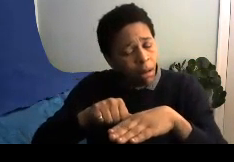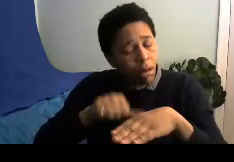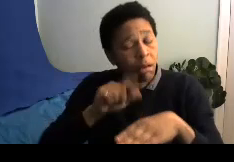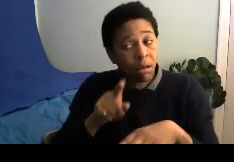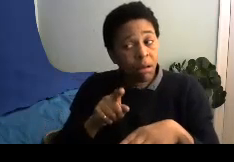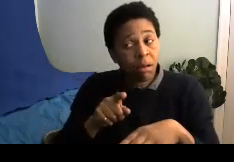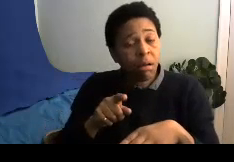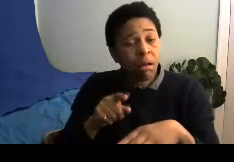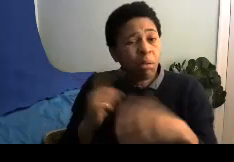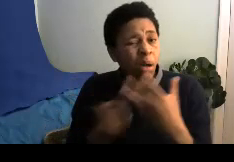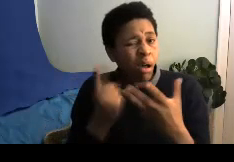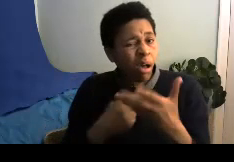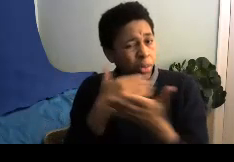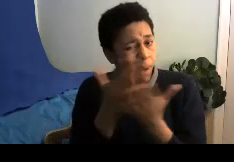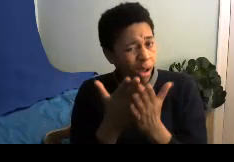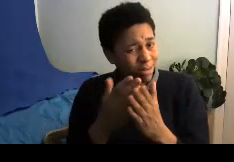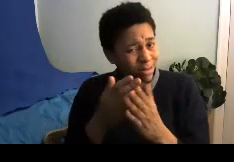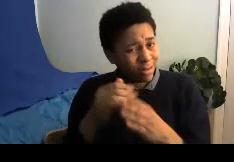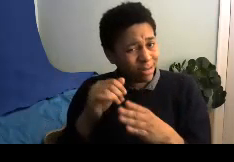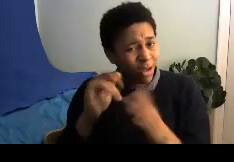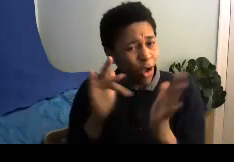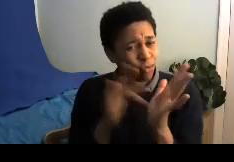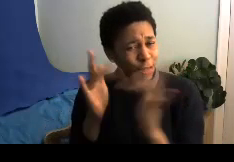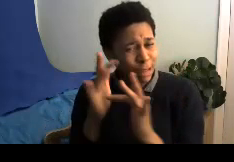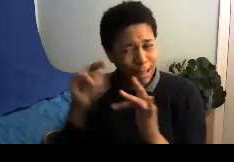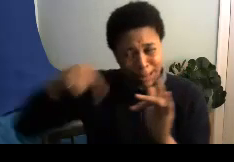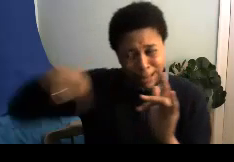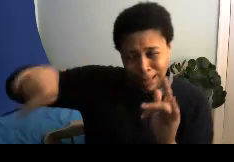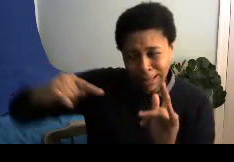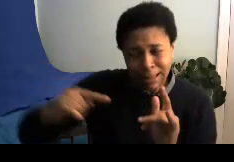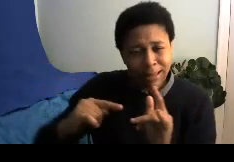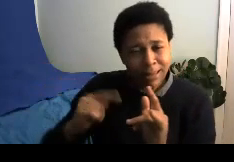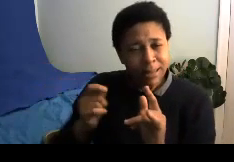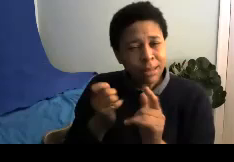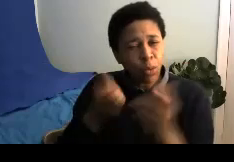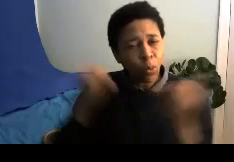the Passover, which Jesse refused to attend. He came home